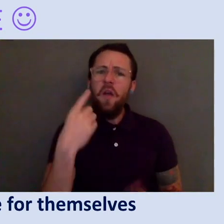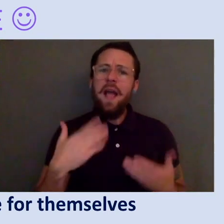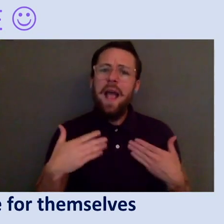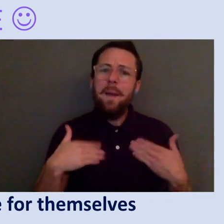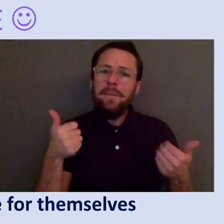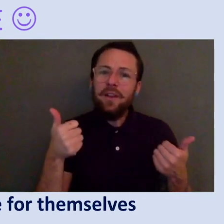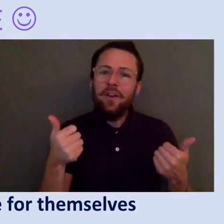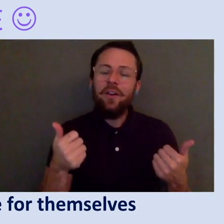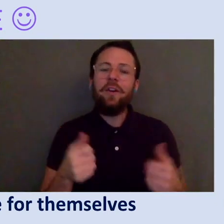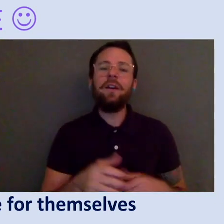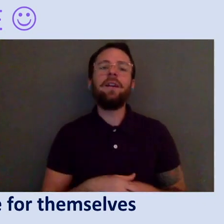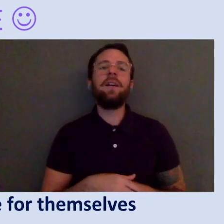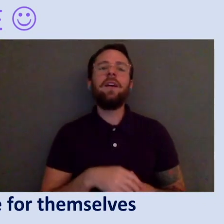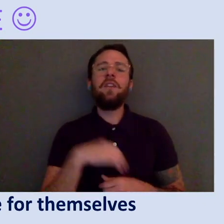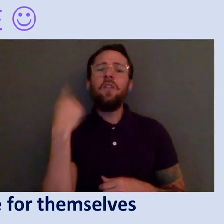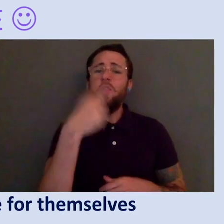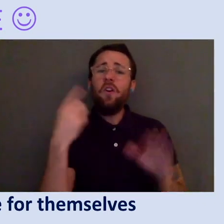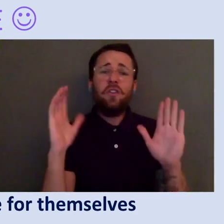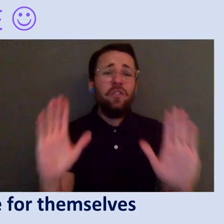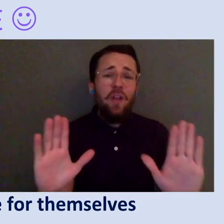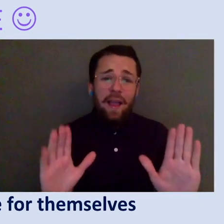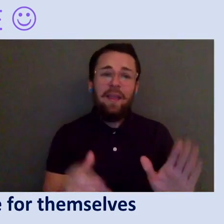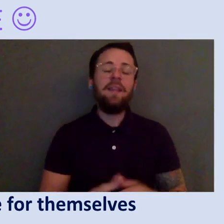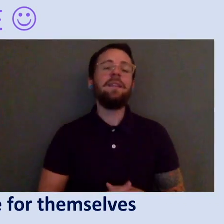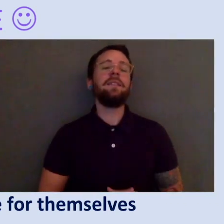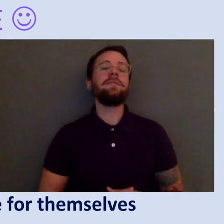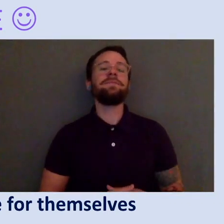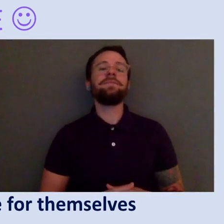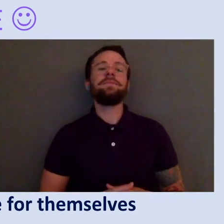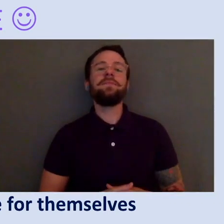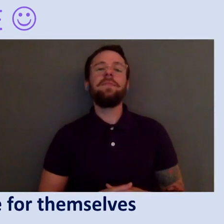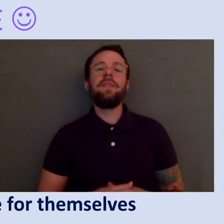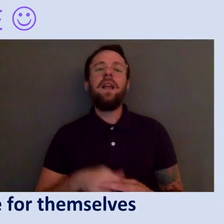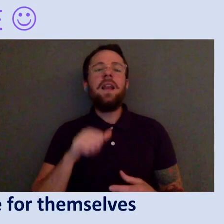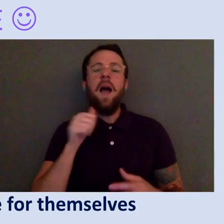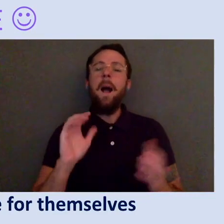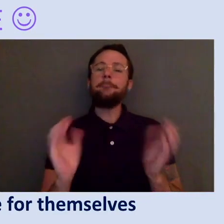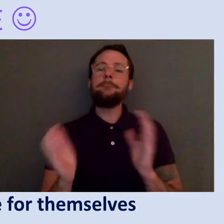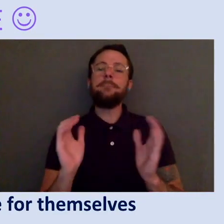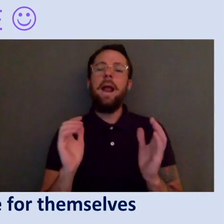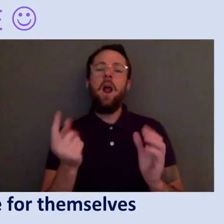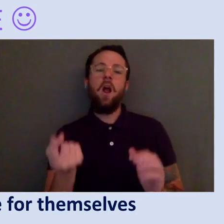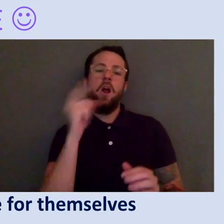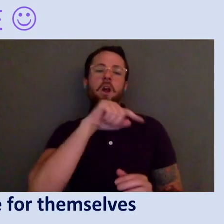Instead, you can offer compliments like you look happy, you look great.